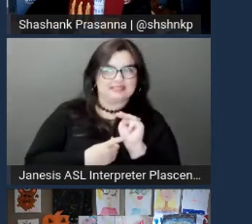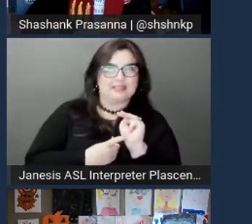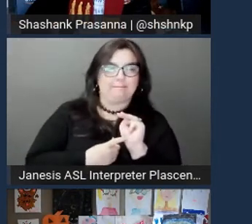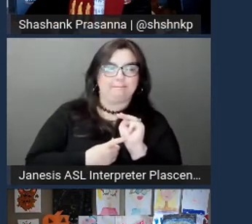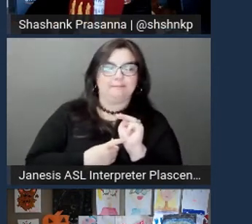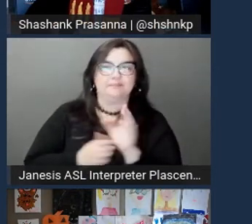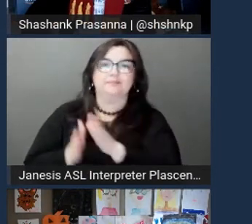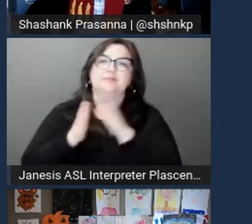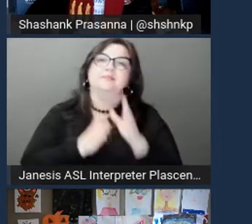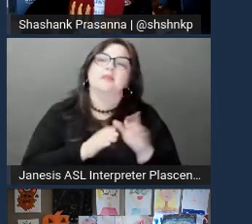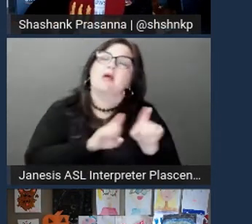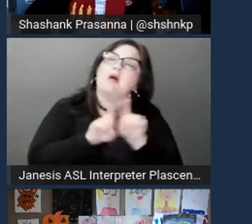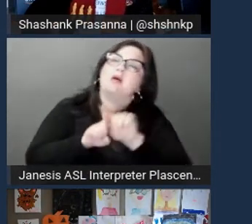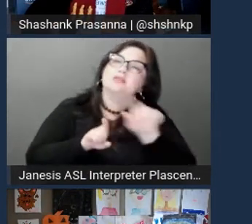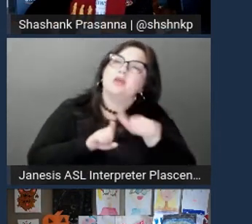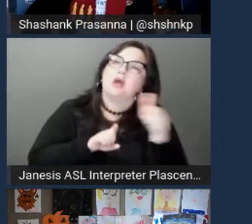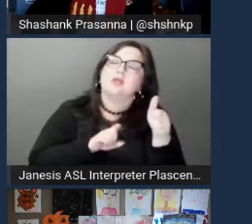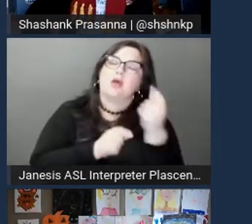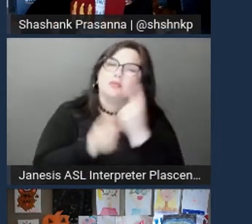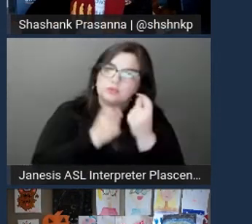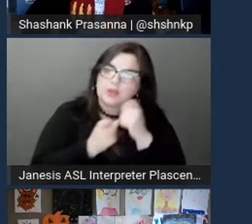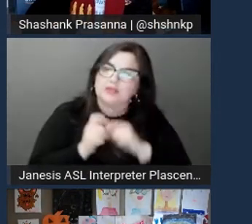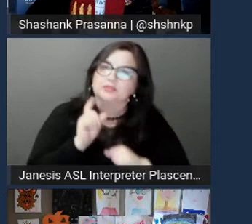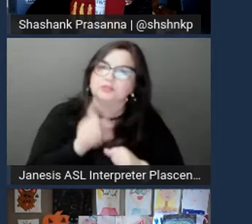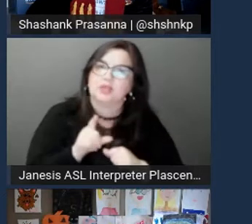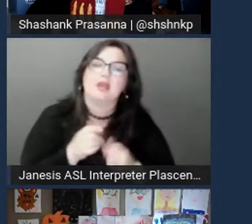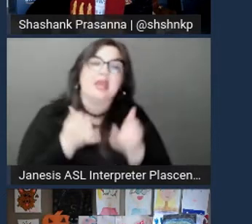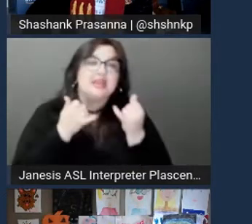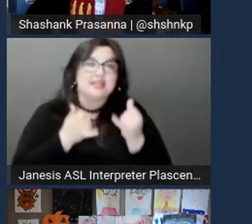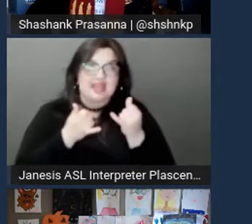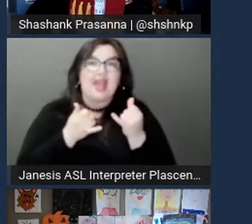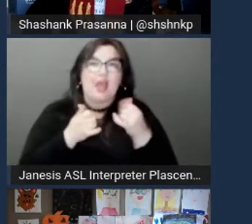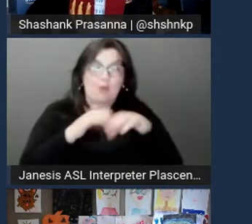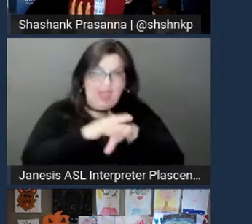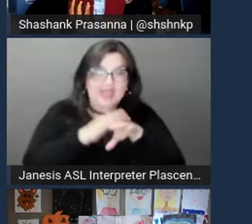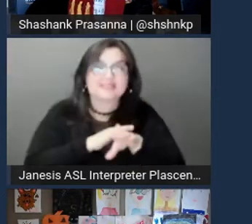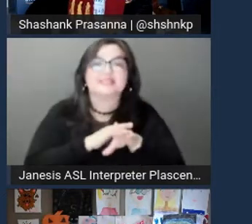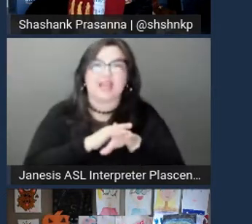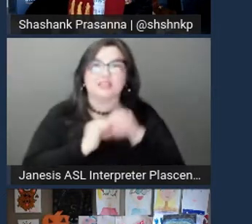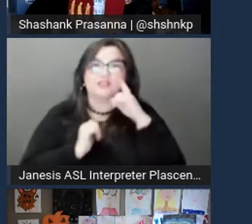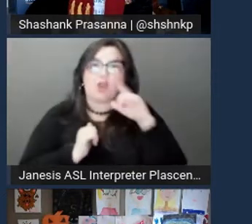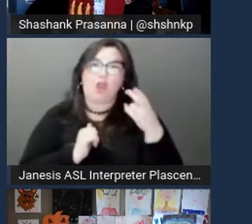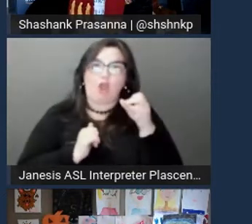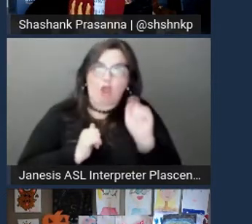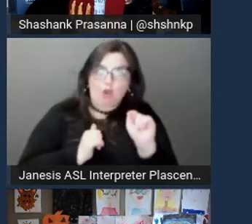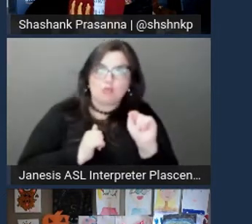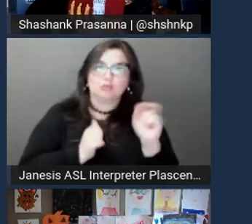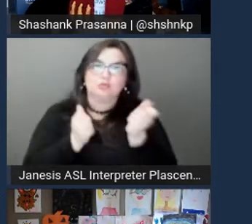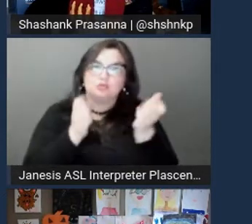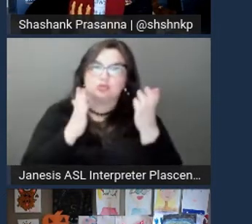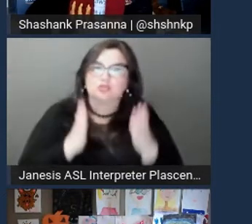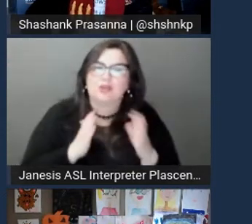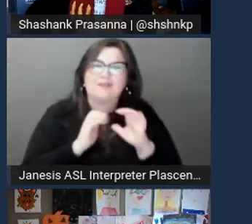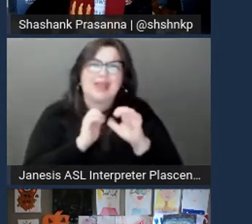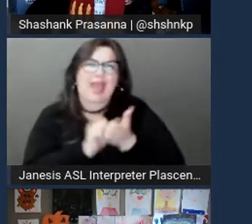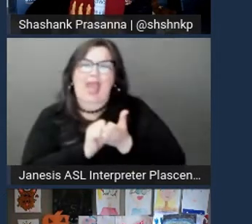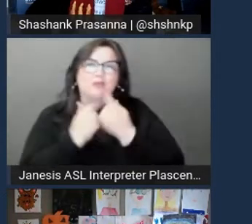once now that we have RDS Custom, we have access to that underlying host server, how does this work? Right? This is a managed instance.